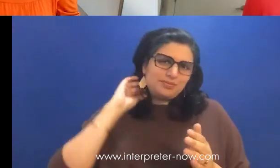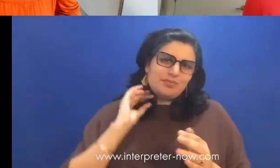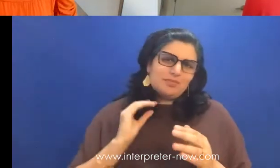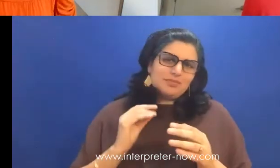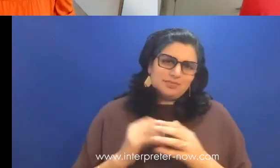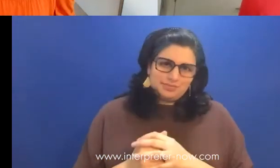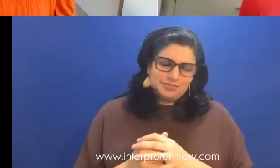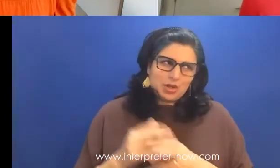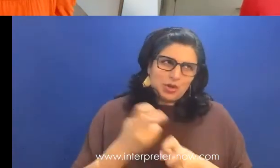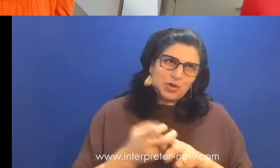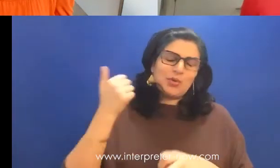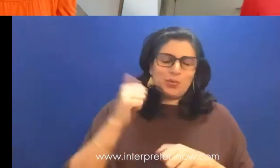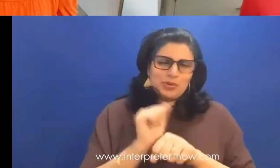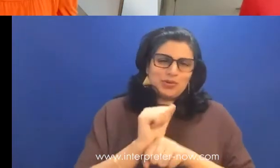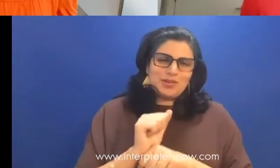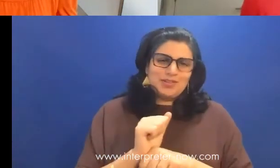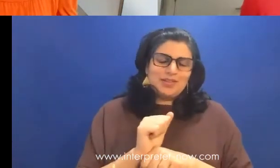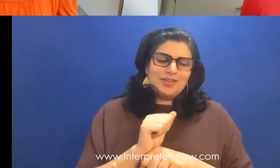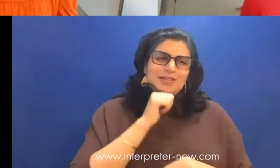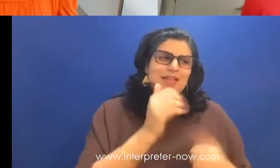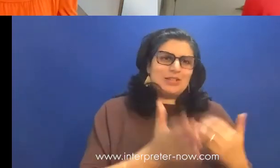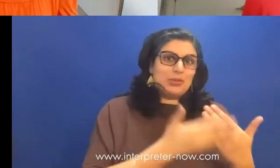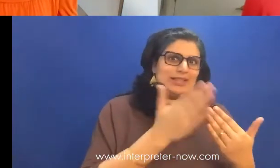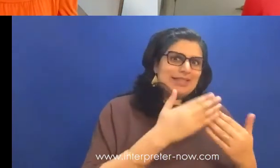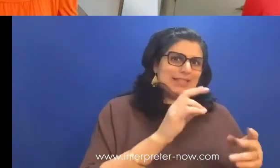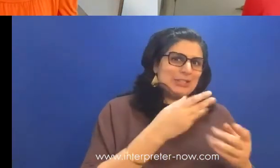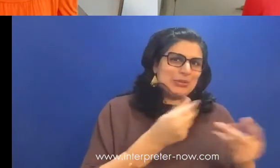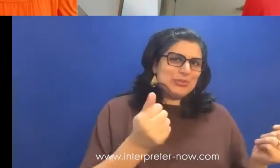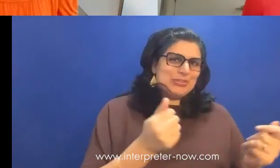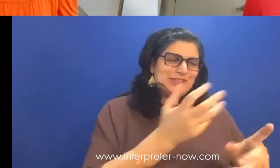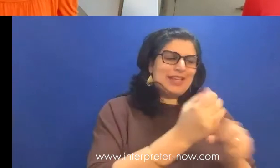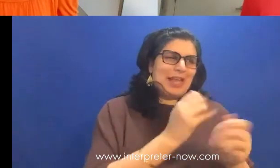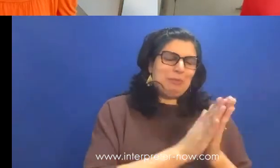Like, oh, here's this easy, so you shouldn't just go get a book from someone who's different than you and read it.